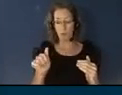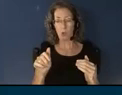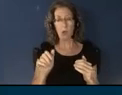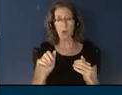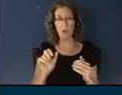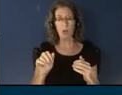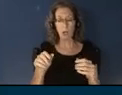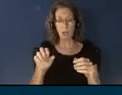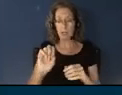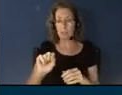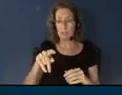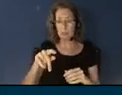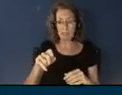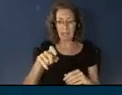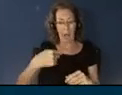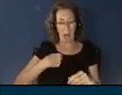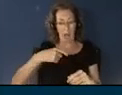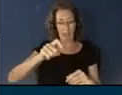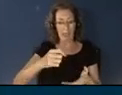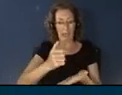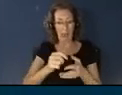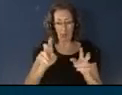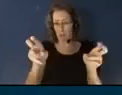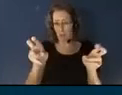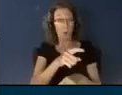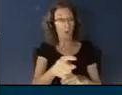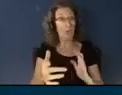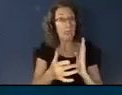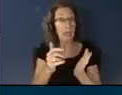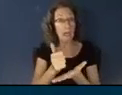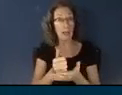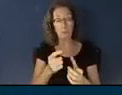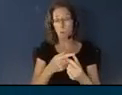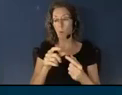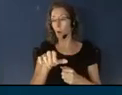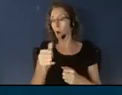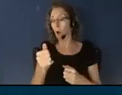says I need help so if you ever need tech help or any type of other question you can go into the I